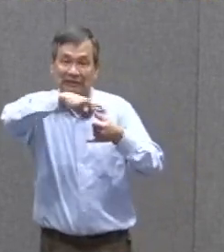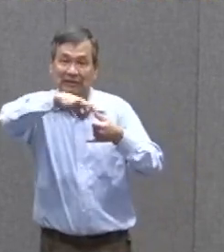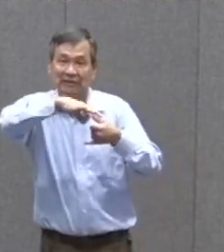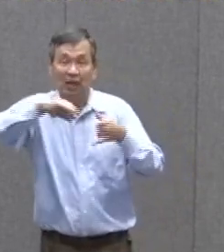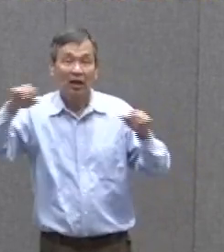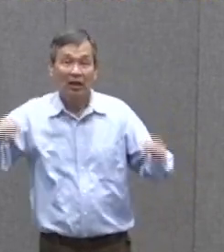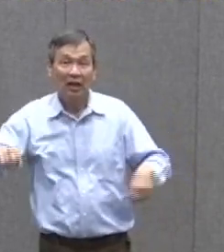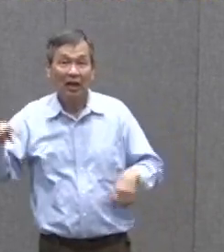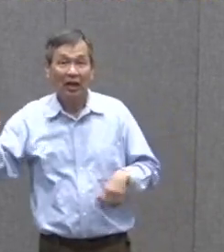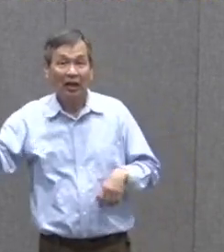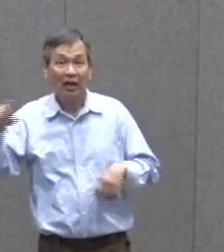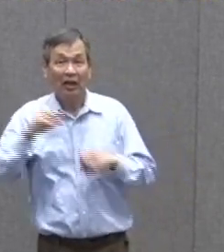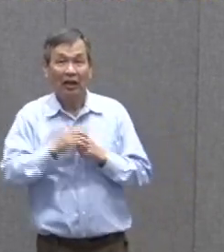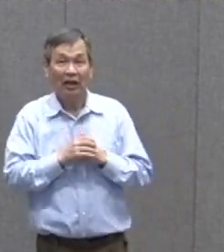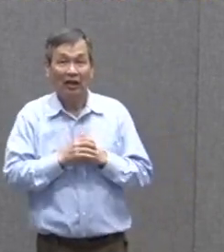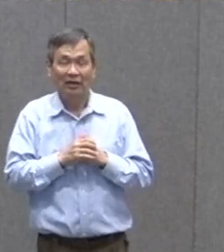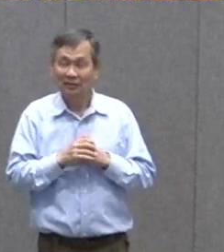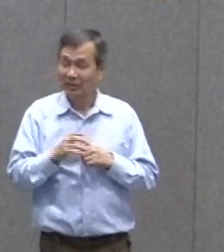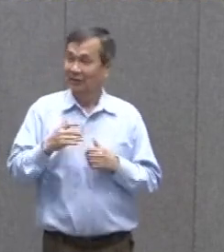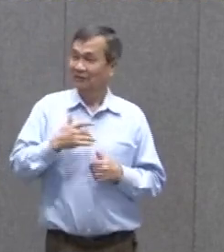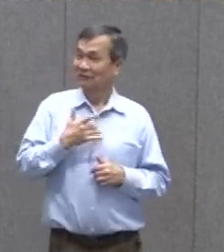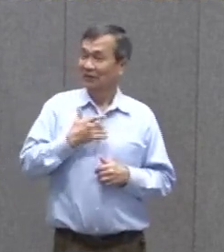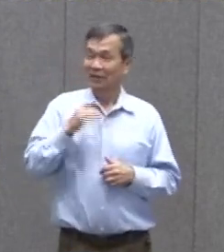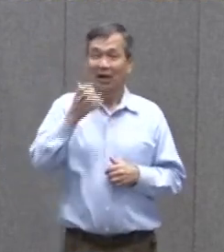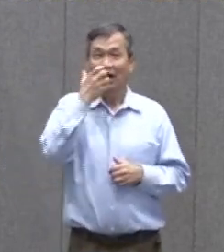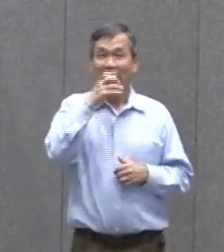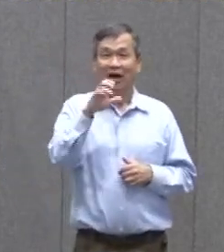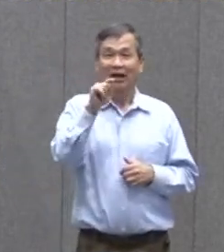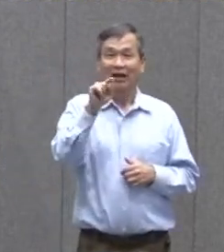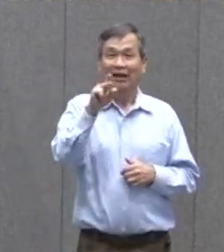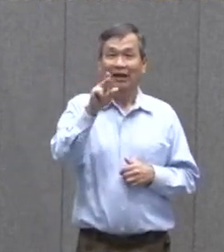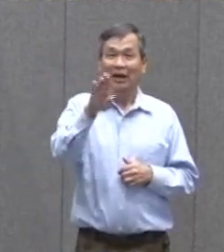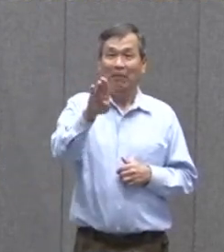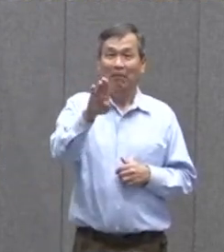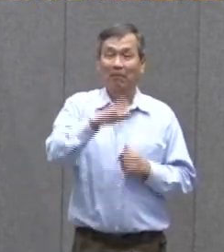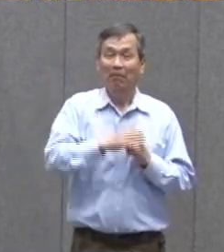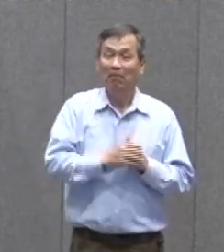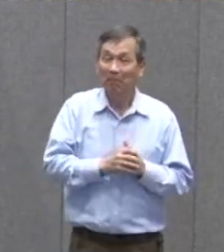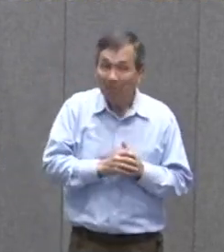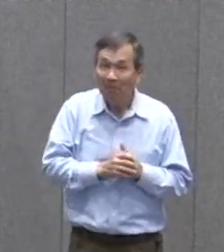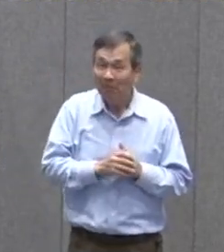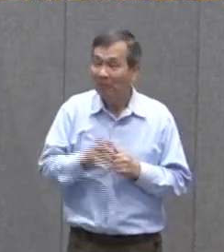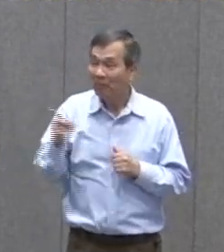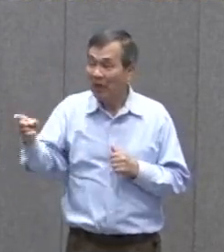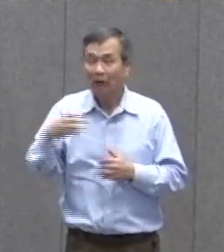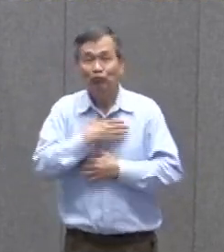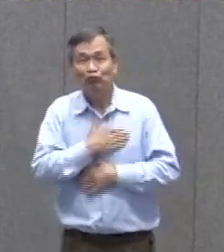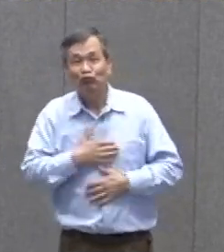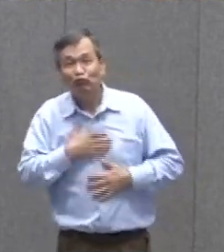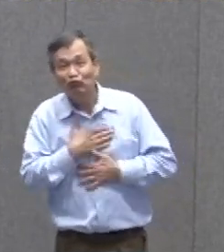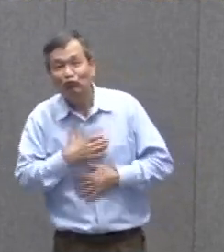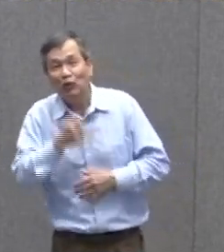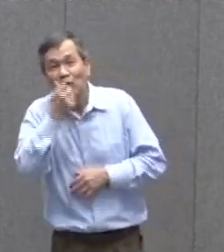I bet that's like a hot tub for the spoon. I like being able to be warm in a bath like that.